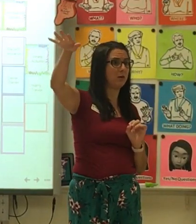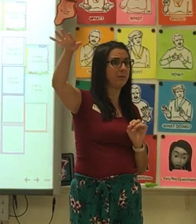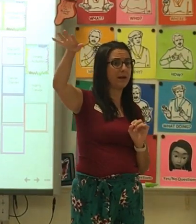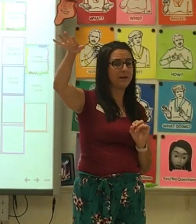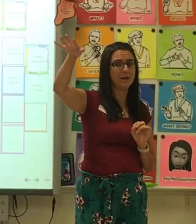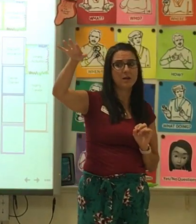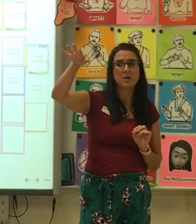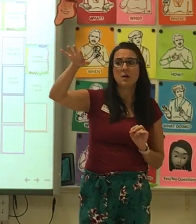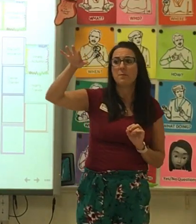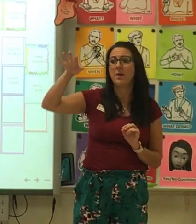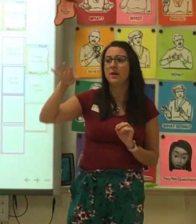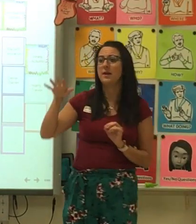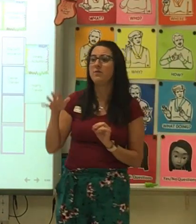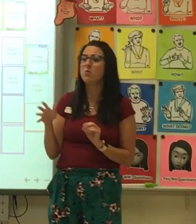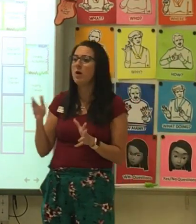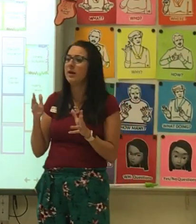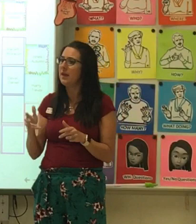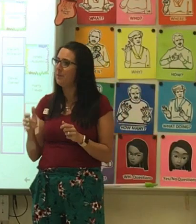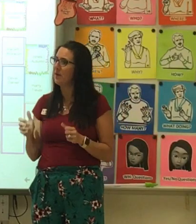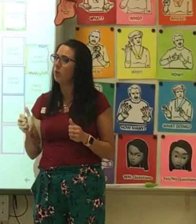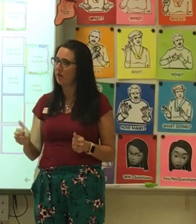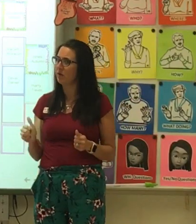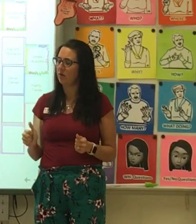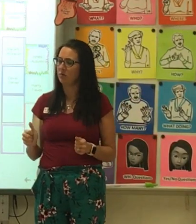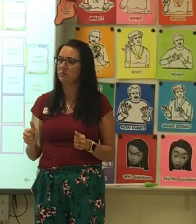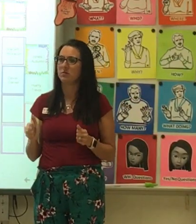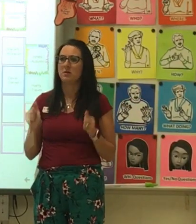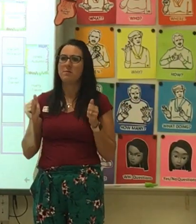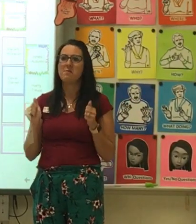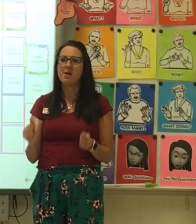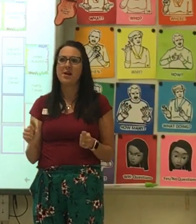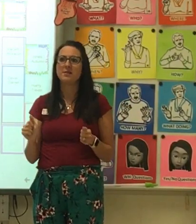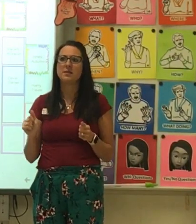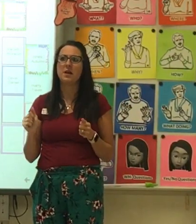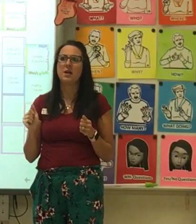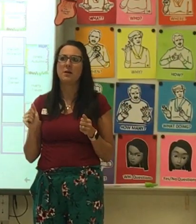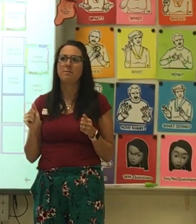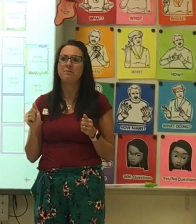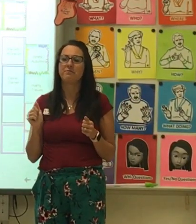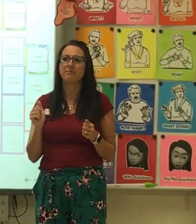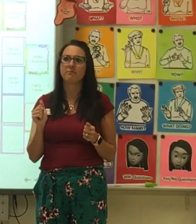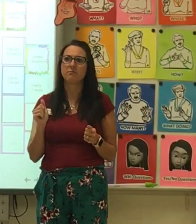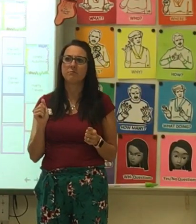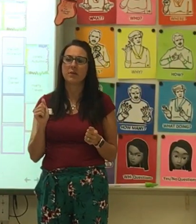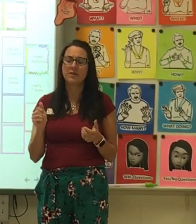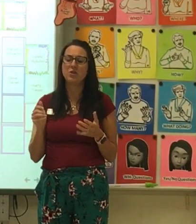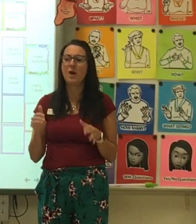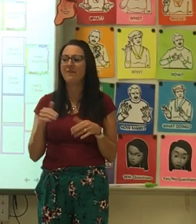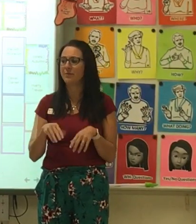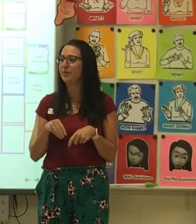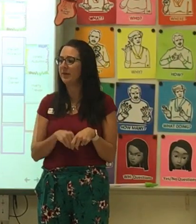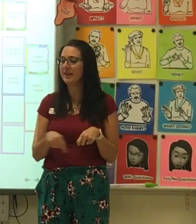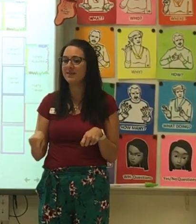right there but if you want to keep it with you but then you have to put it in